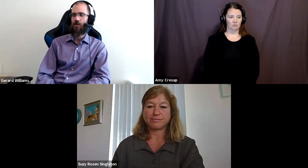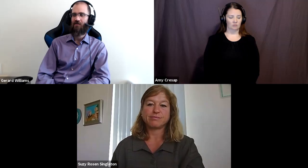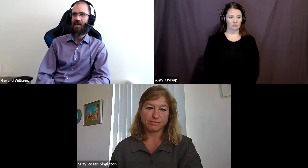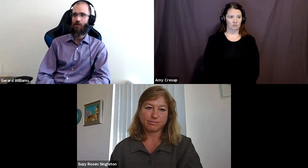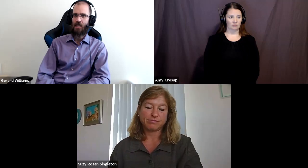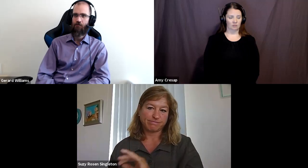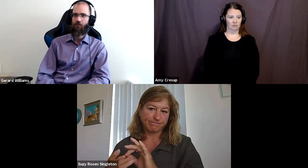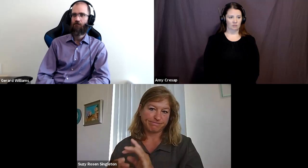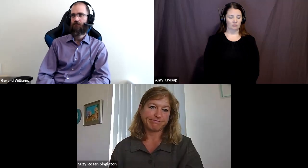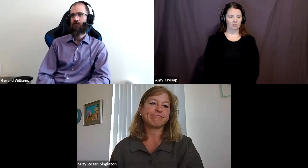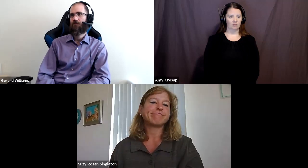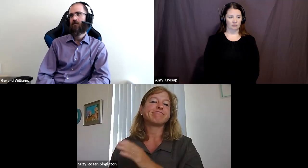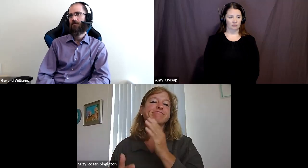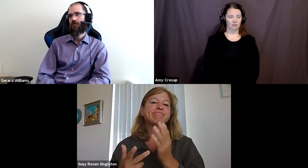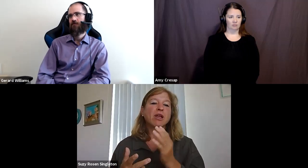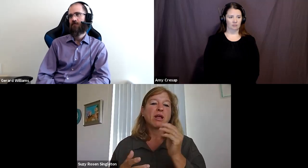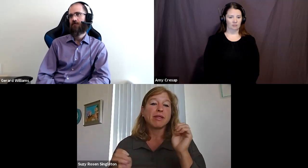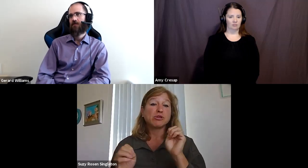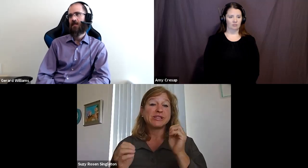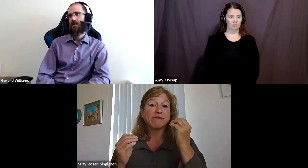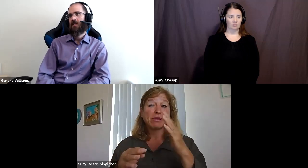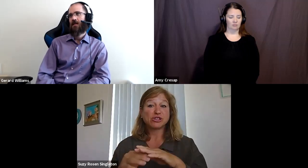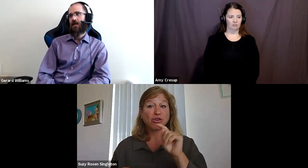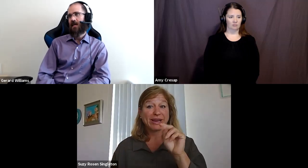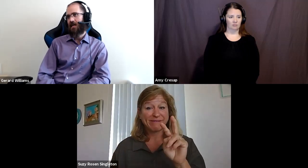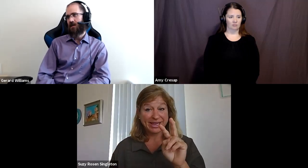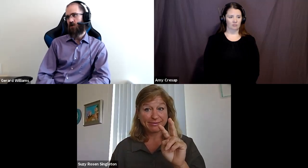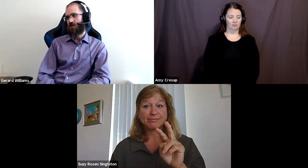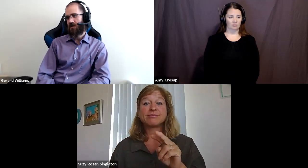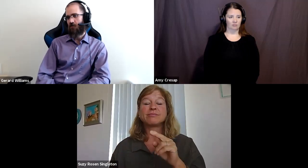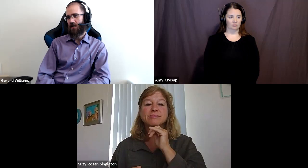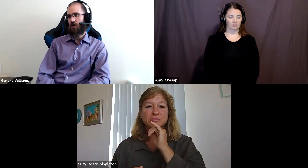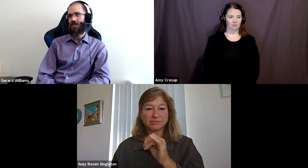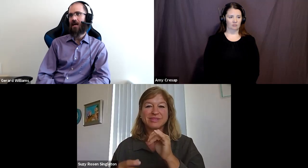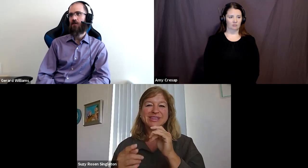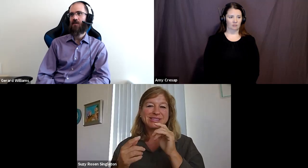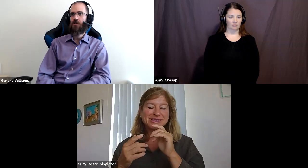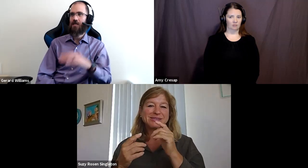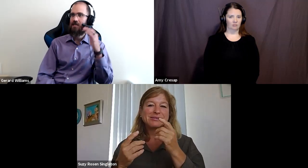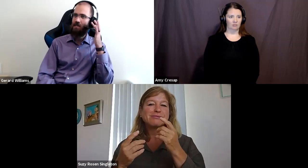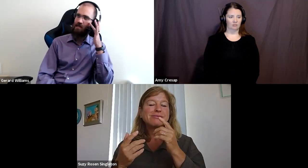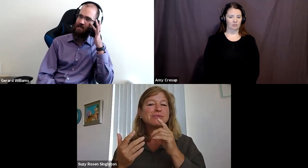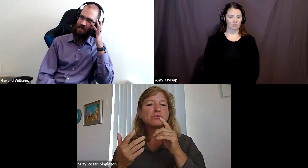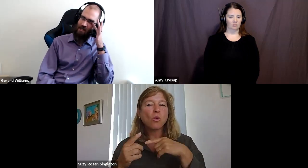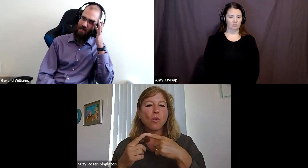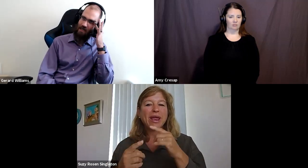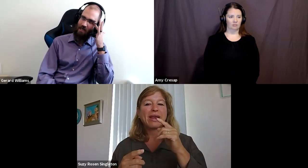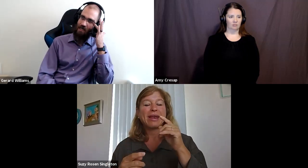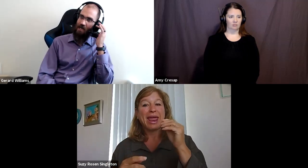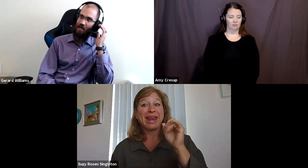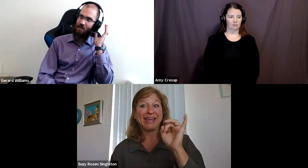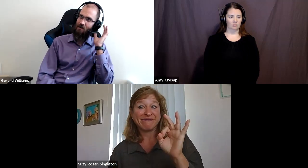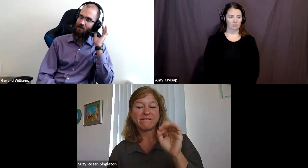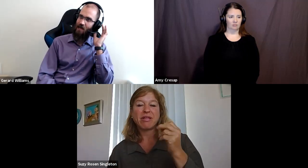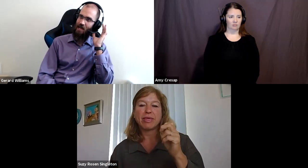with FEMA. And emergency information on television, that